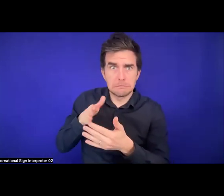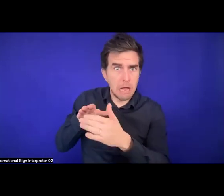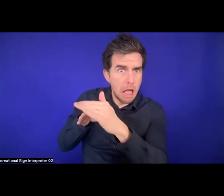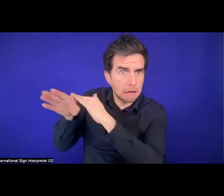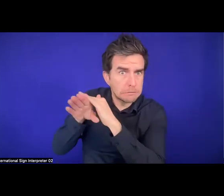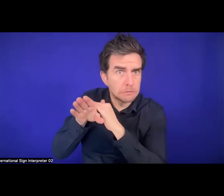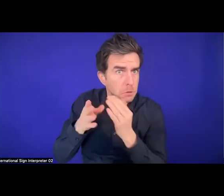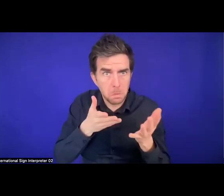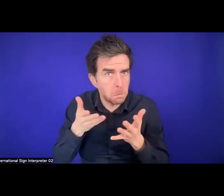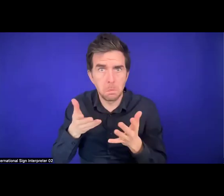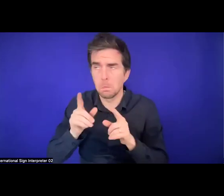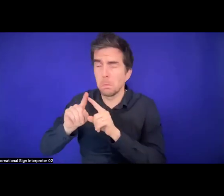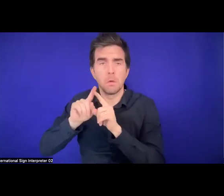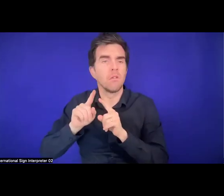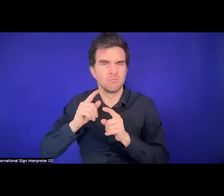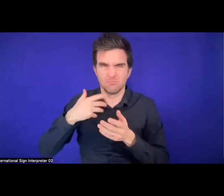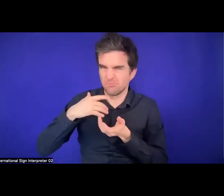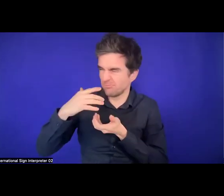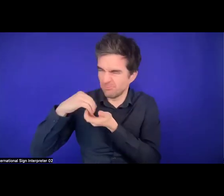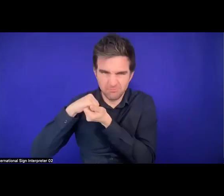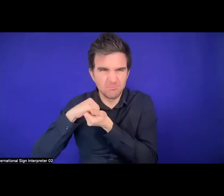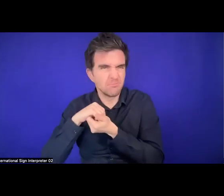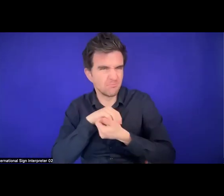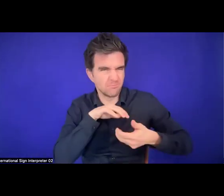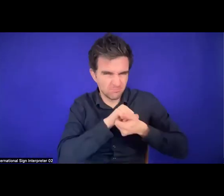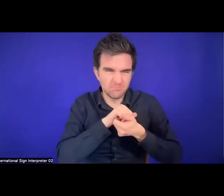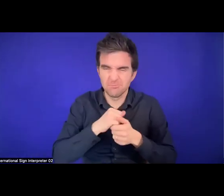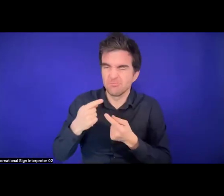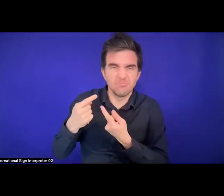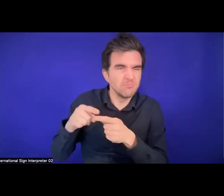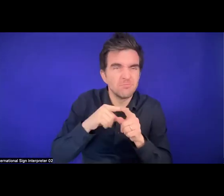philosophy of how we work. Last year we did a piece of work with deaf indigenous